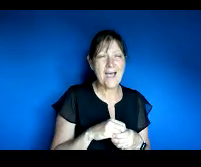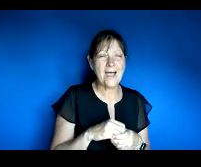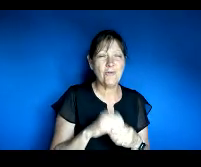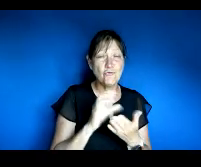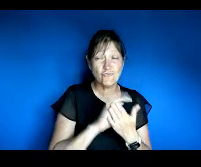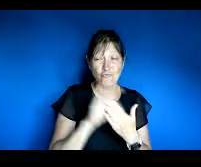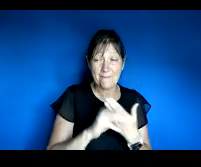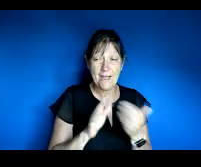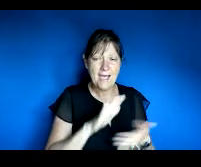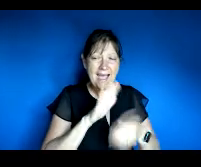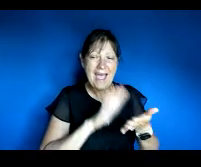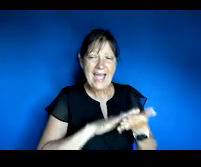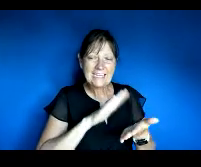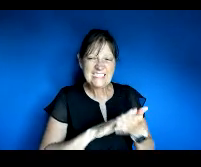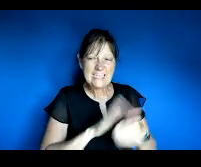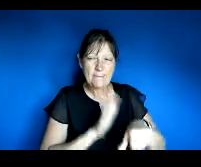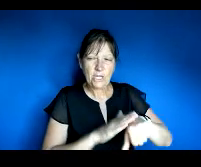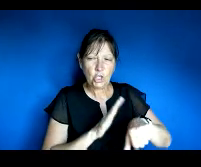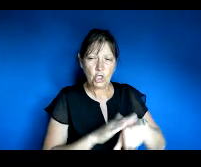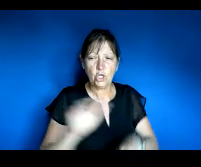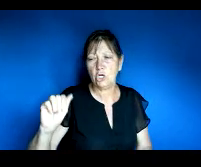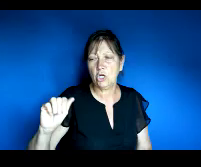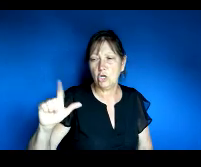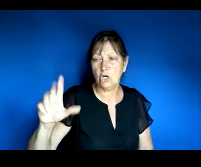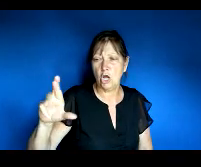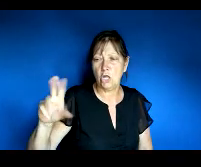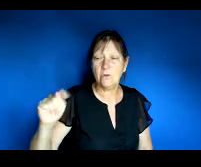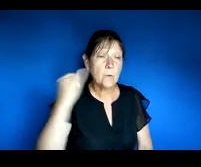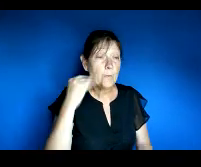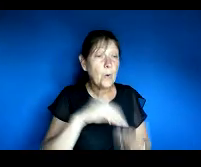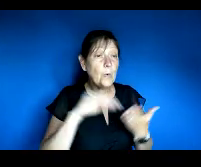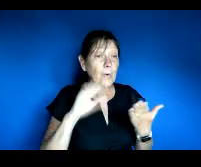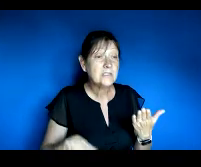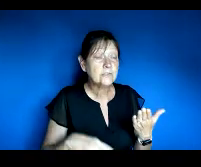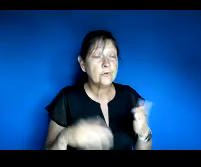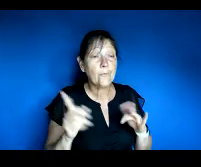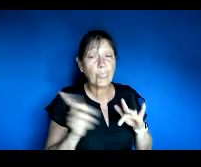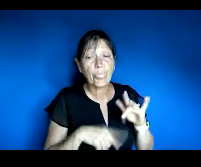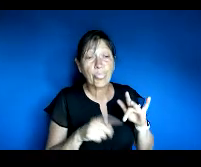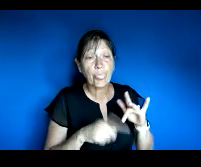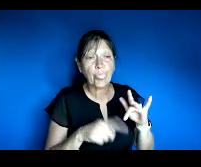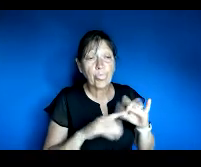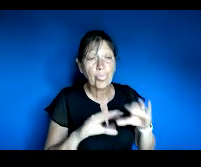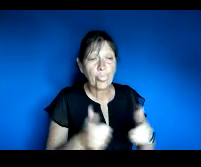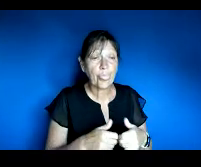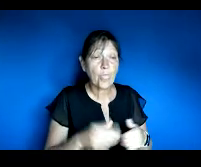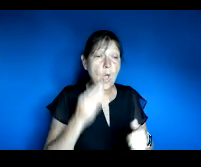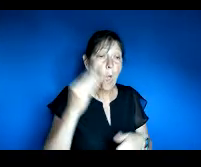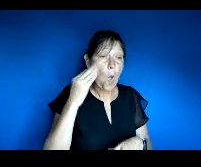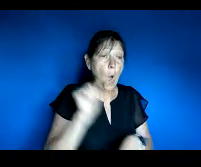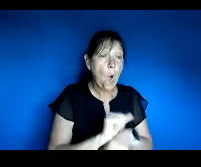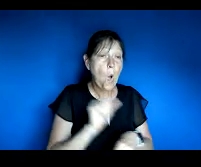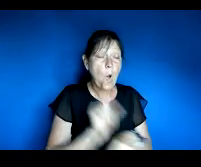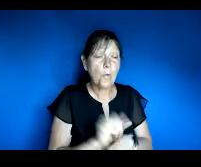So for students that maybe are struggling in a class, maybe they haven't been coming to class, they're not turning in their homework, they missed an exam,